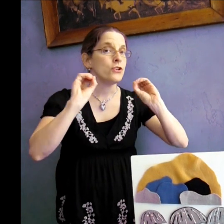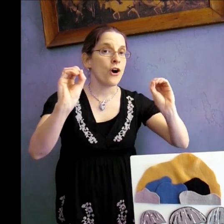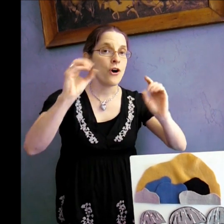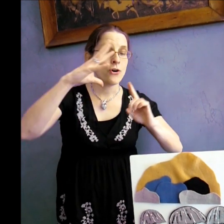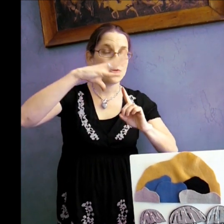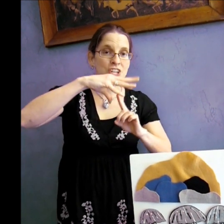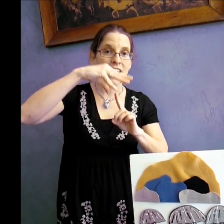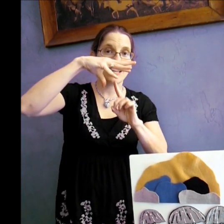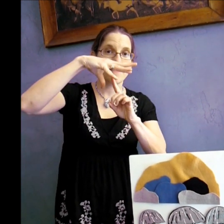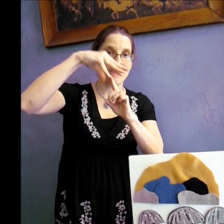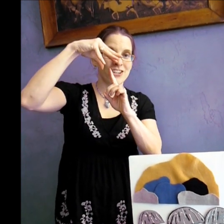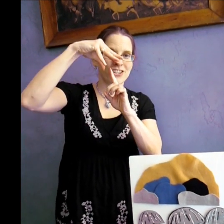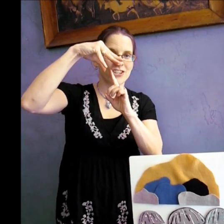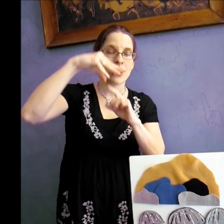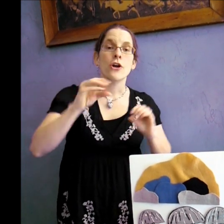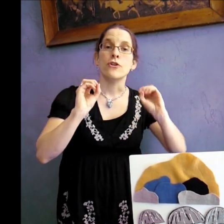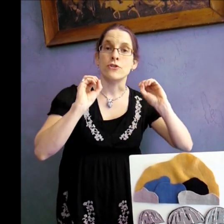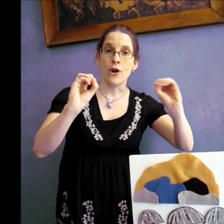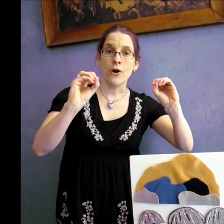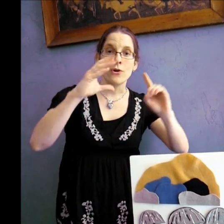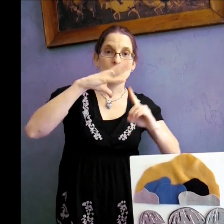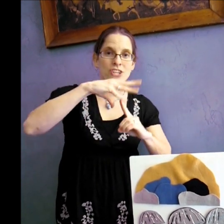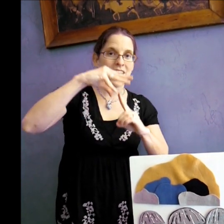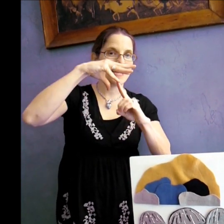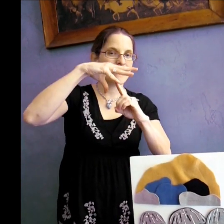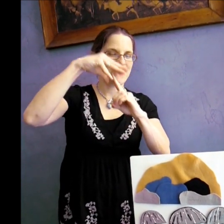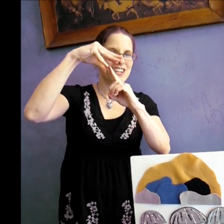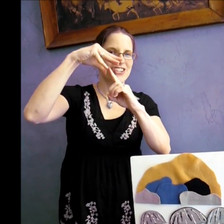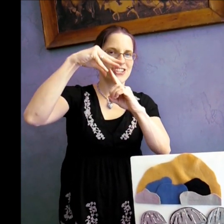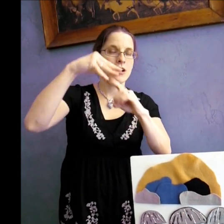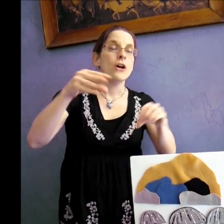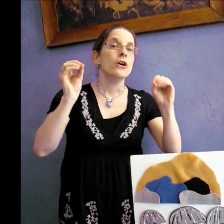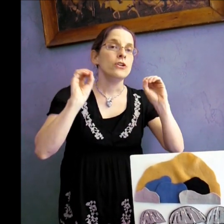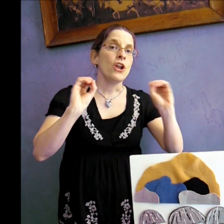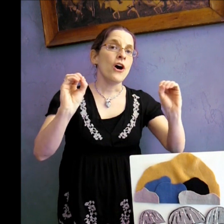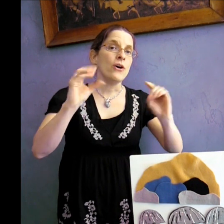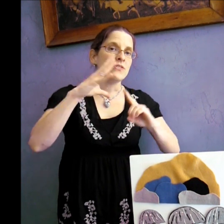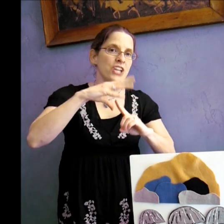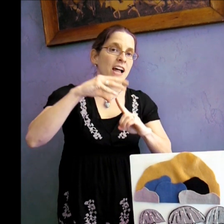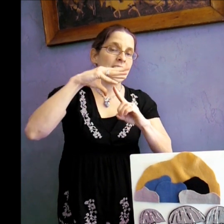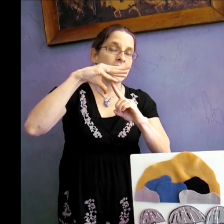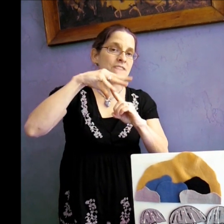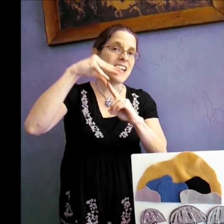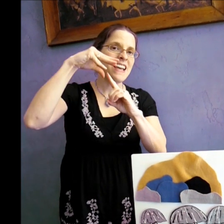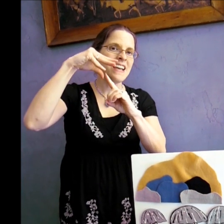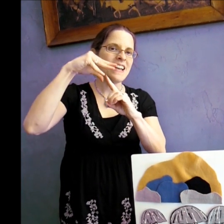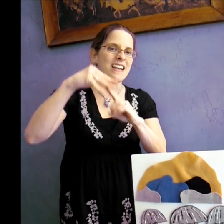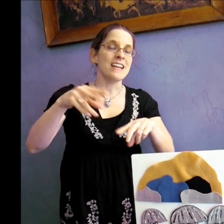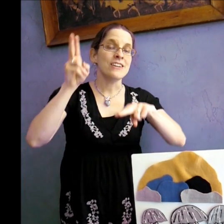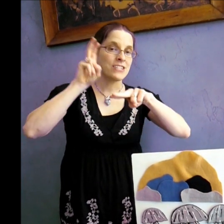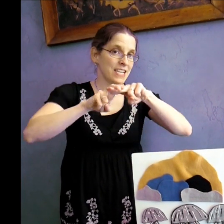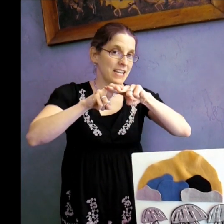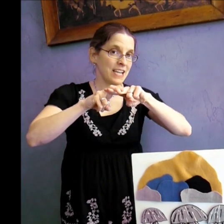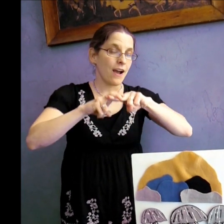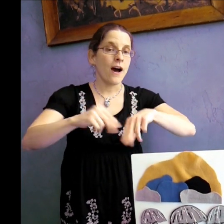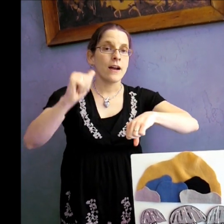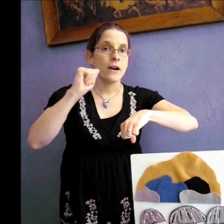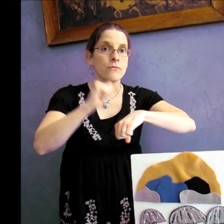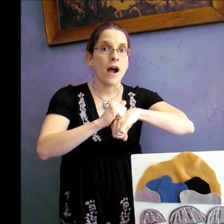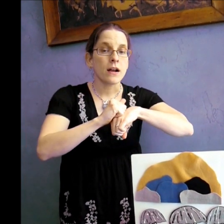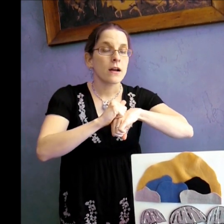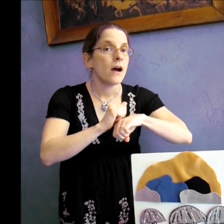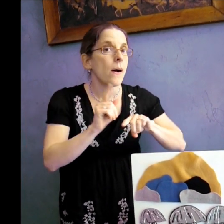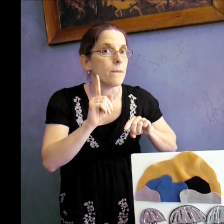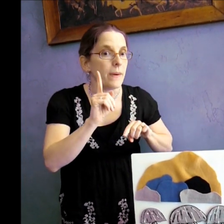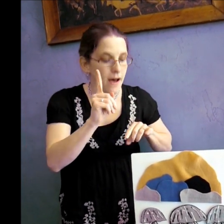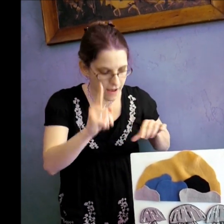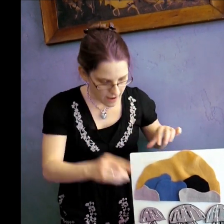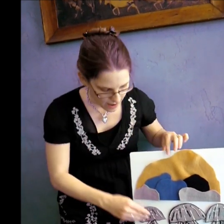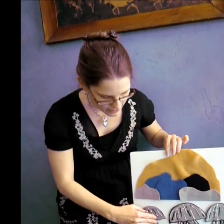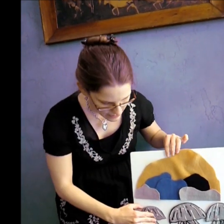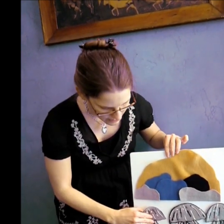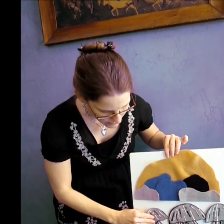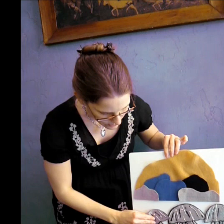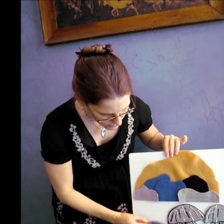NO JELLYFISH, NO JELLYFISH, NO JELLYFISH SITTING on a ROCK.